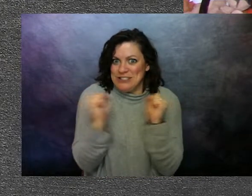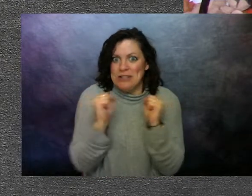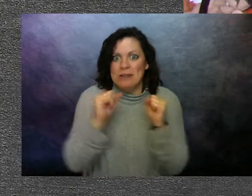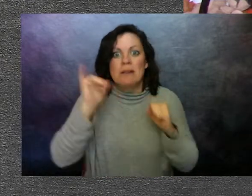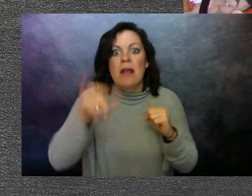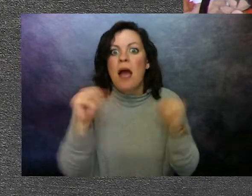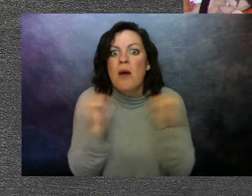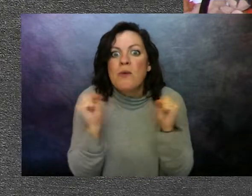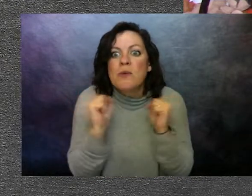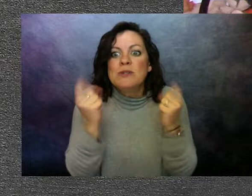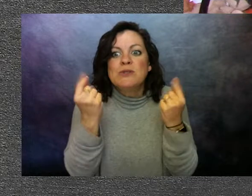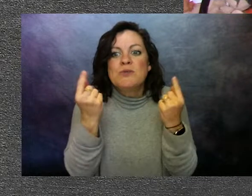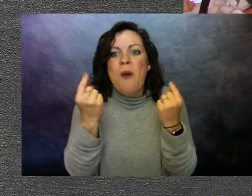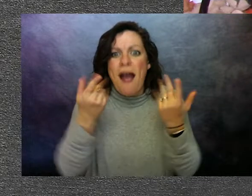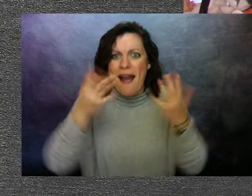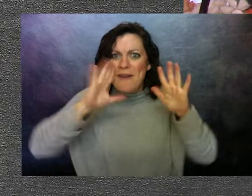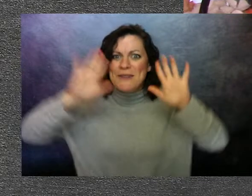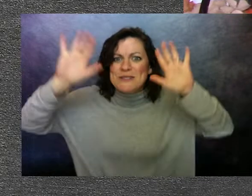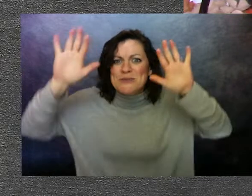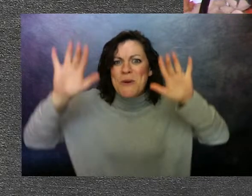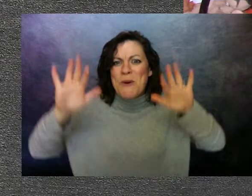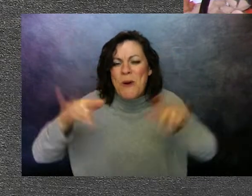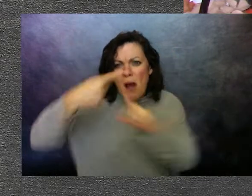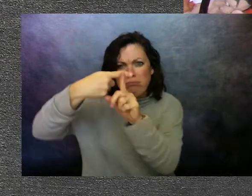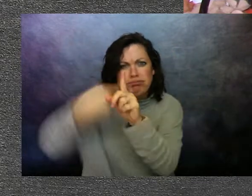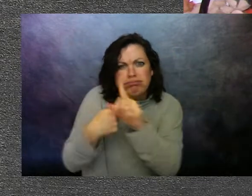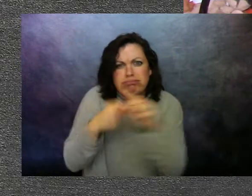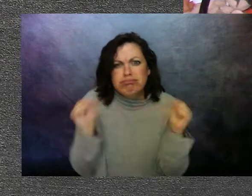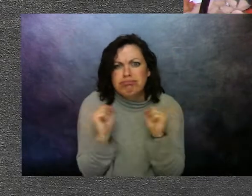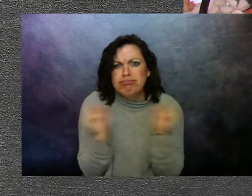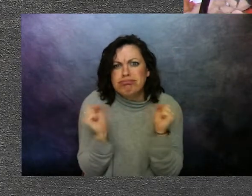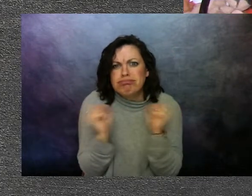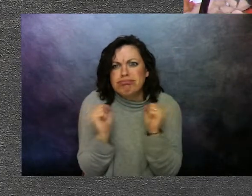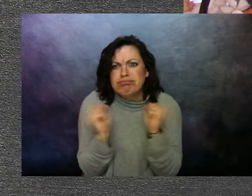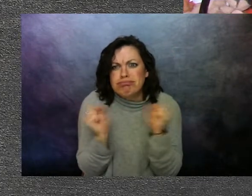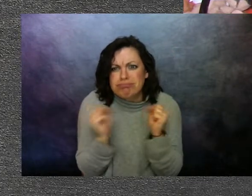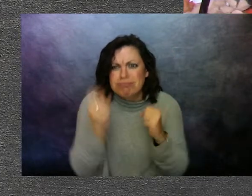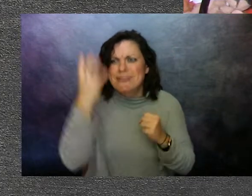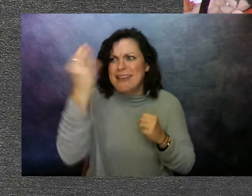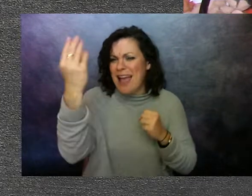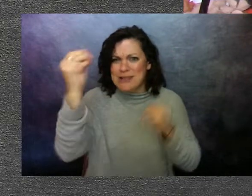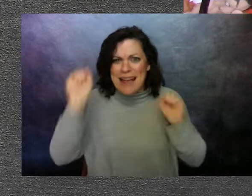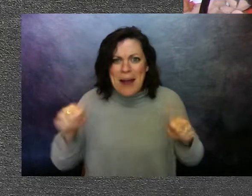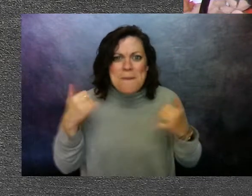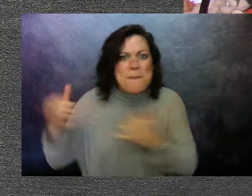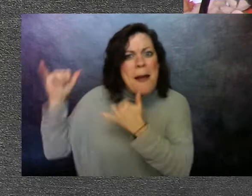and then the wintertime is when it gets cold and snowy and we're able to go outside and build those snowmen.